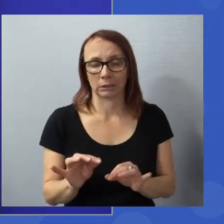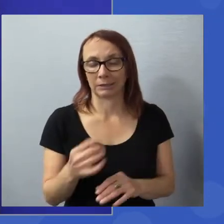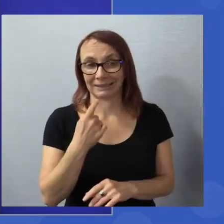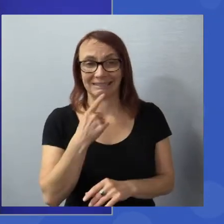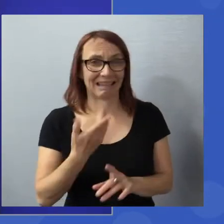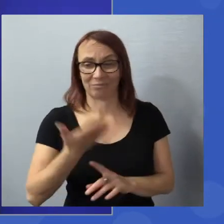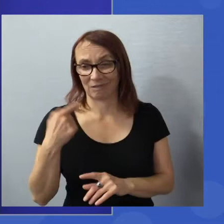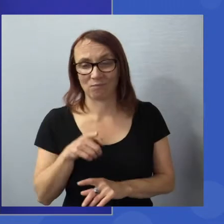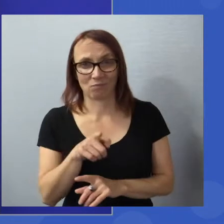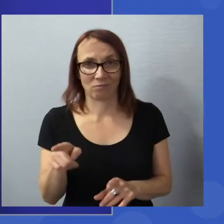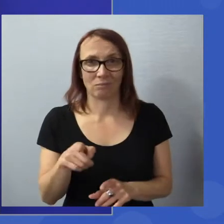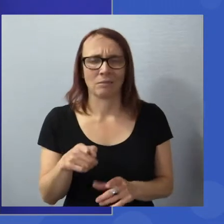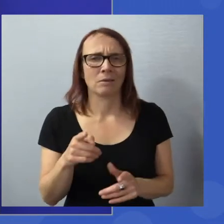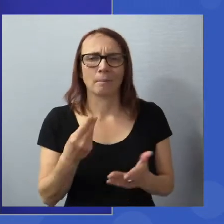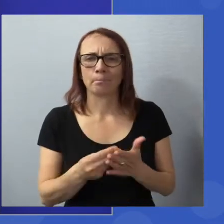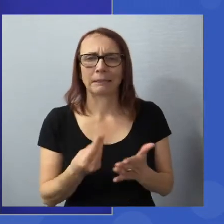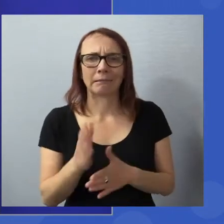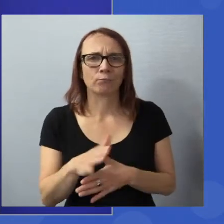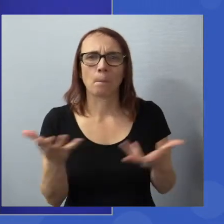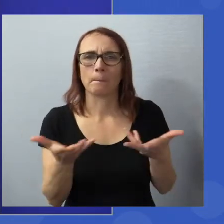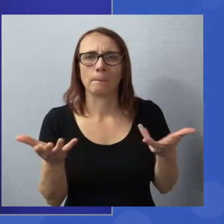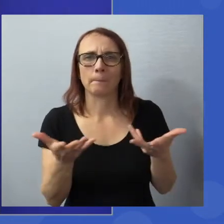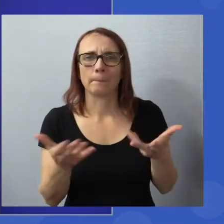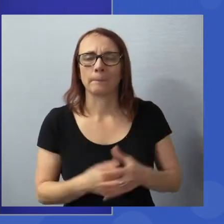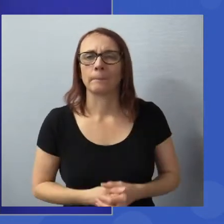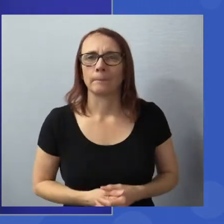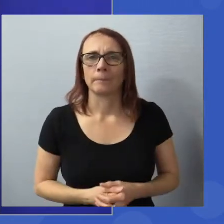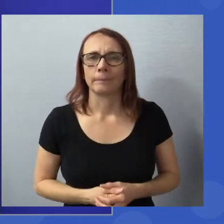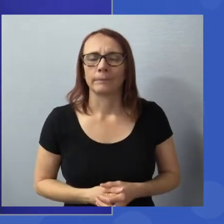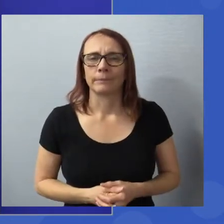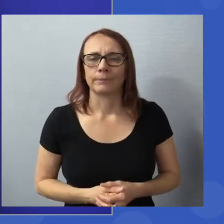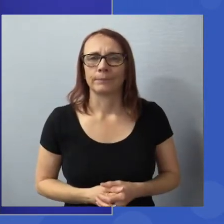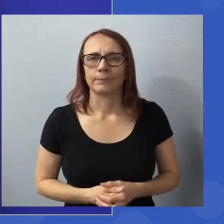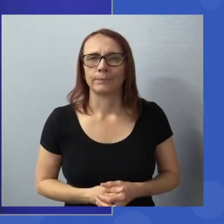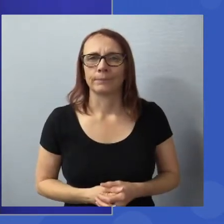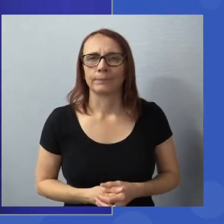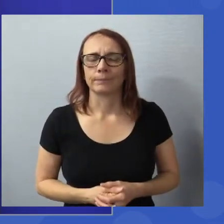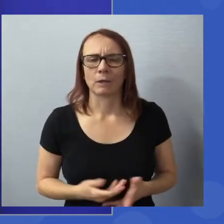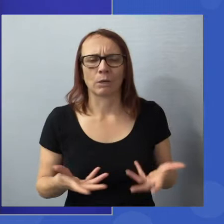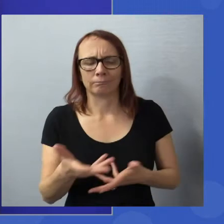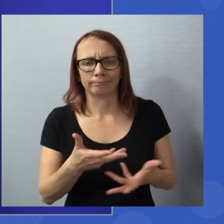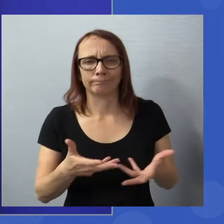where does the money come from we were looking at like a level of penalty maybe